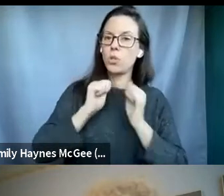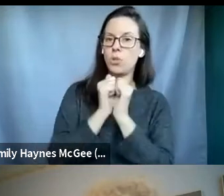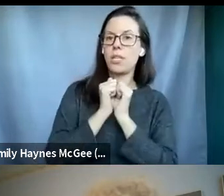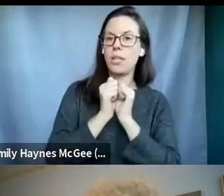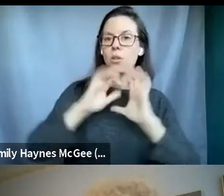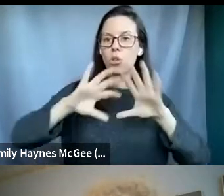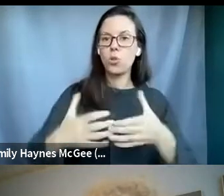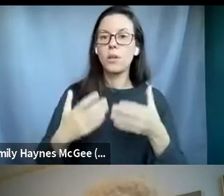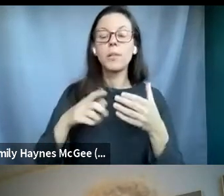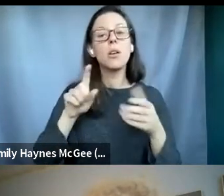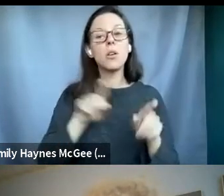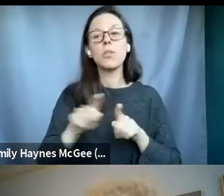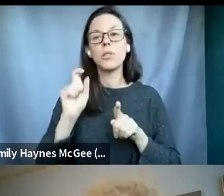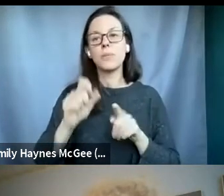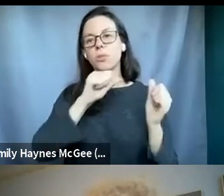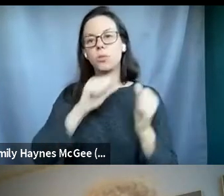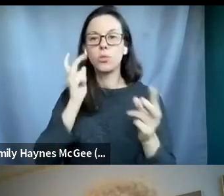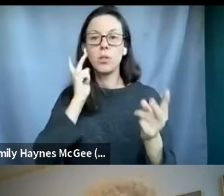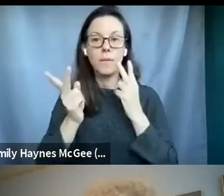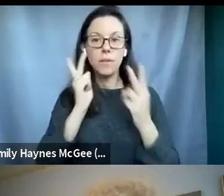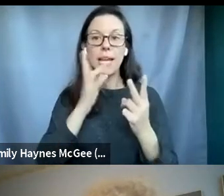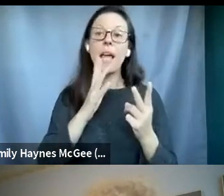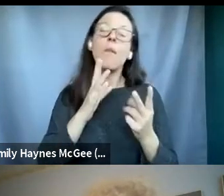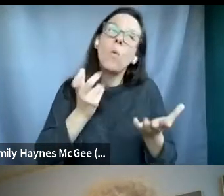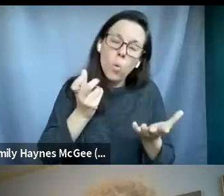visual and/or performing arts component.